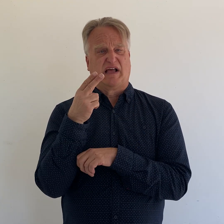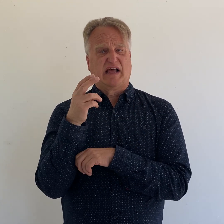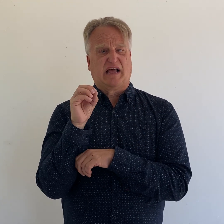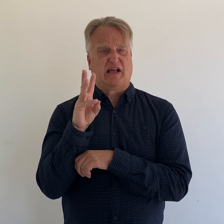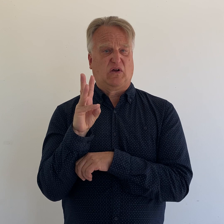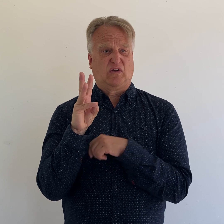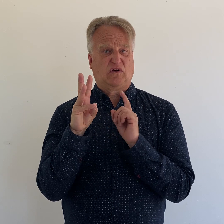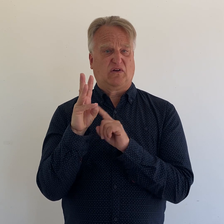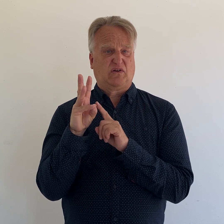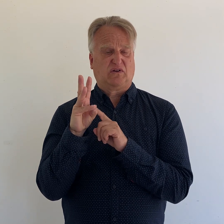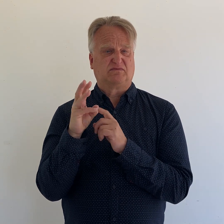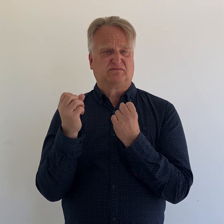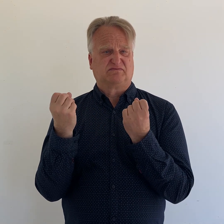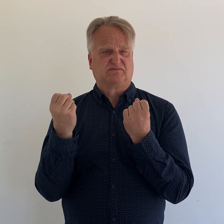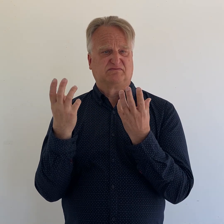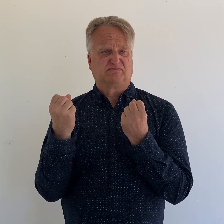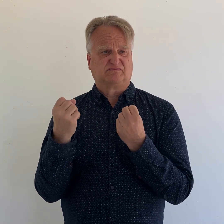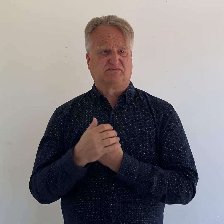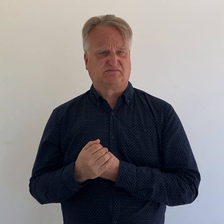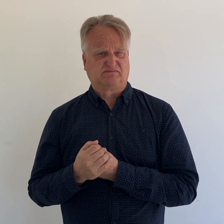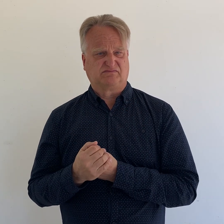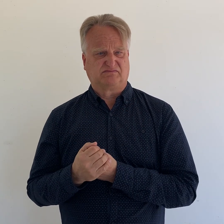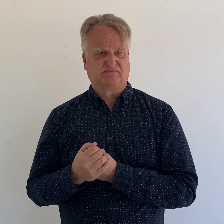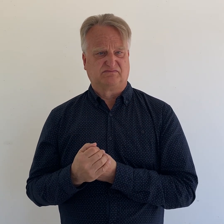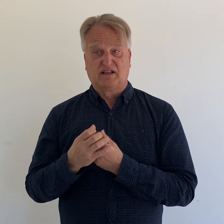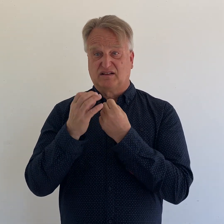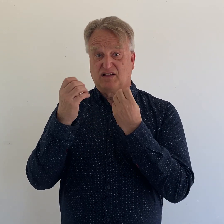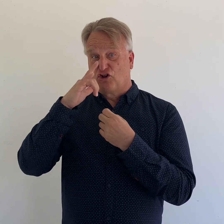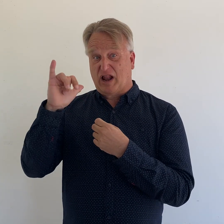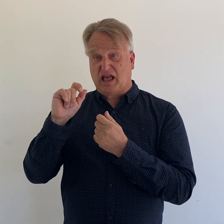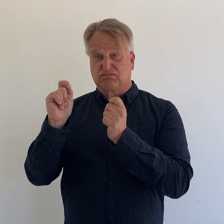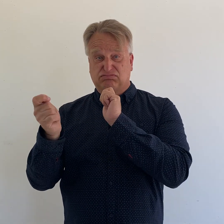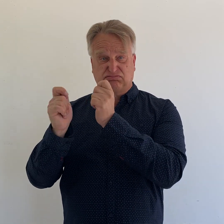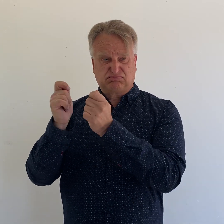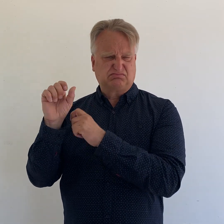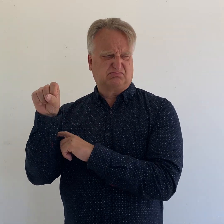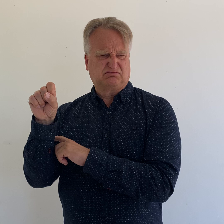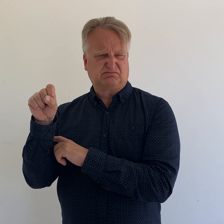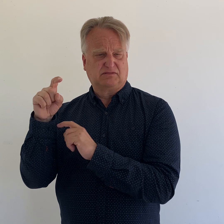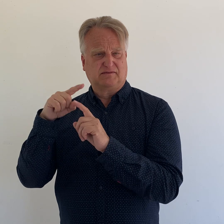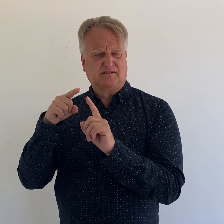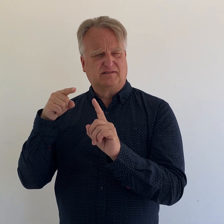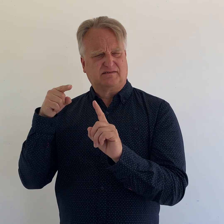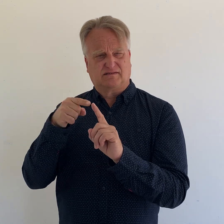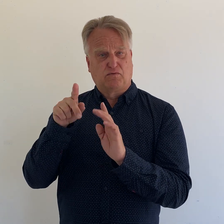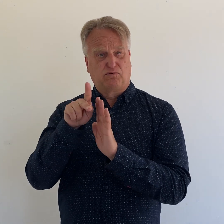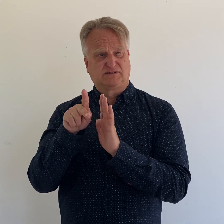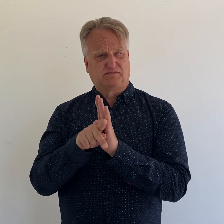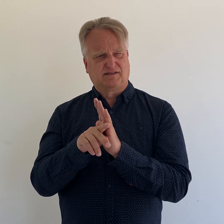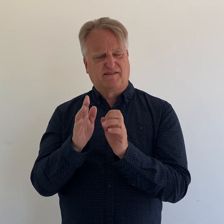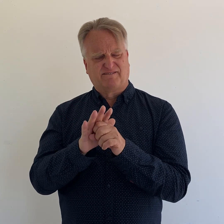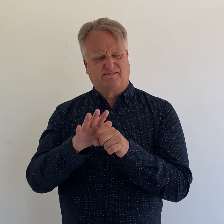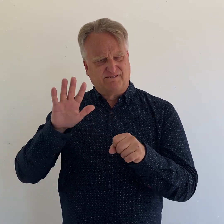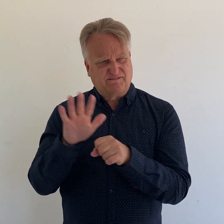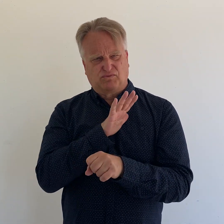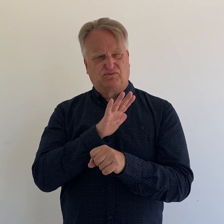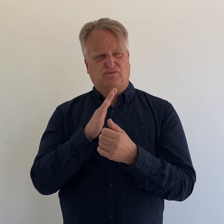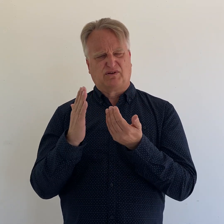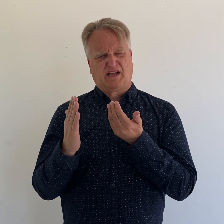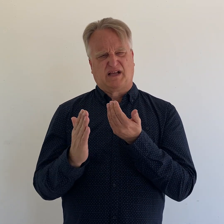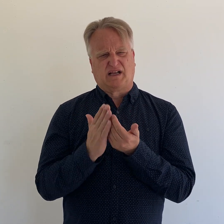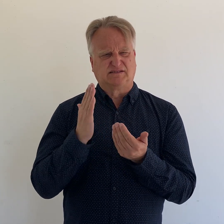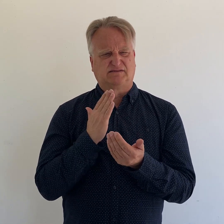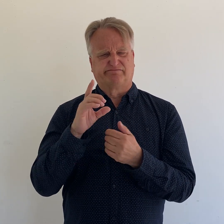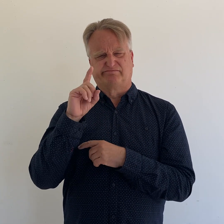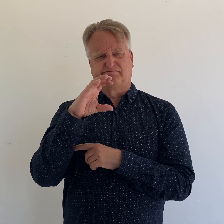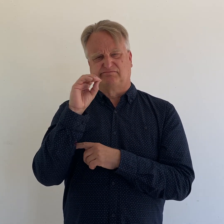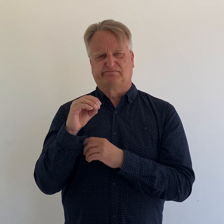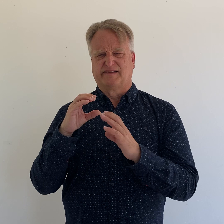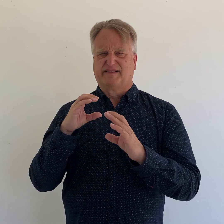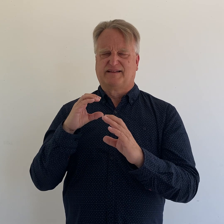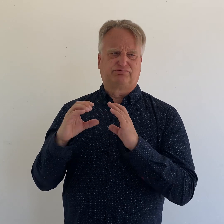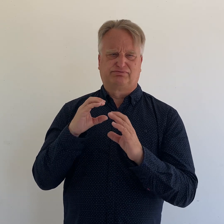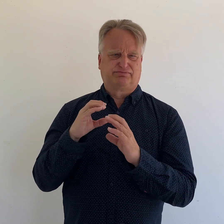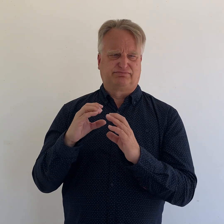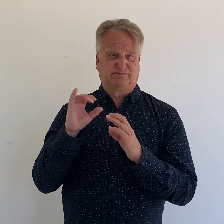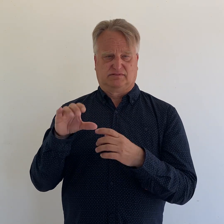Indeed, Deaf people place a lot of value on clear and accessible communication.